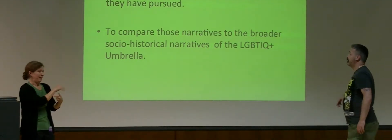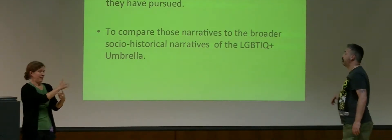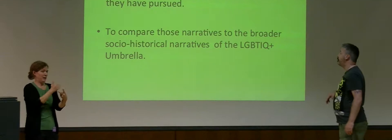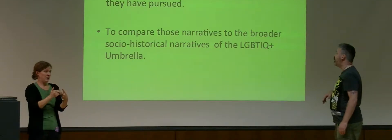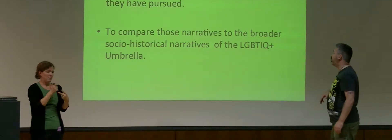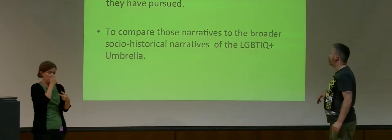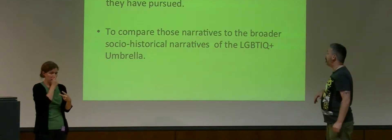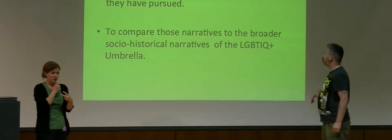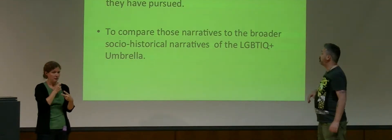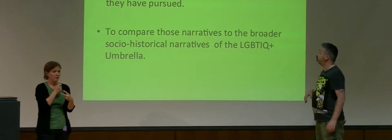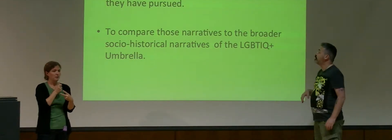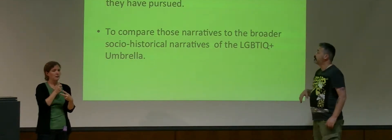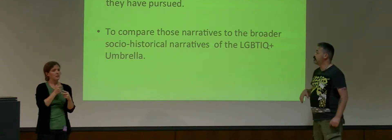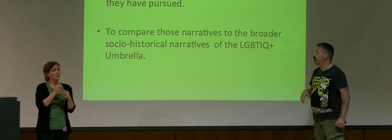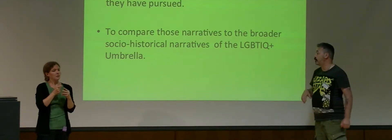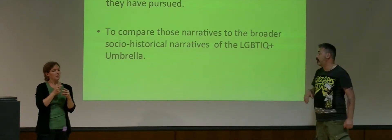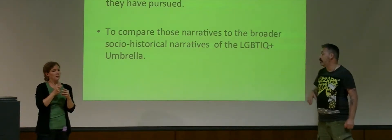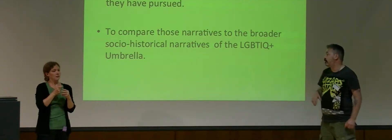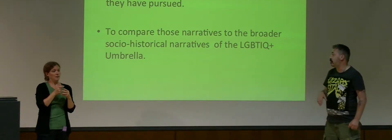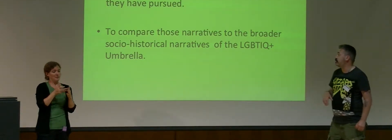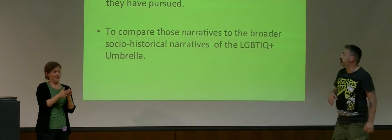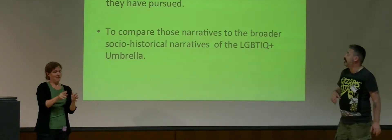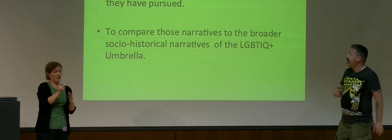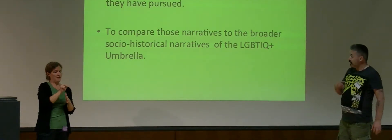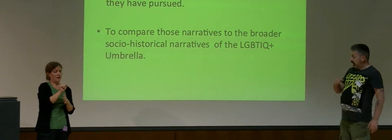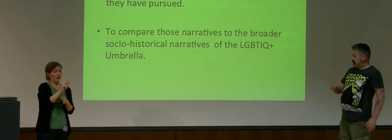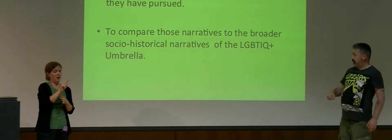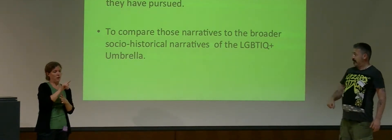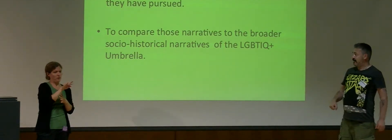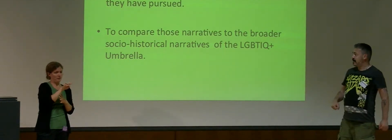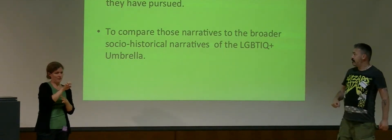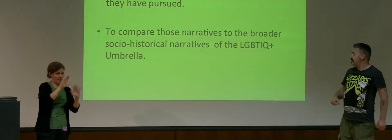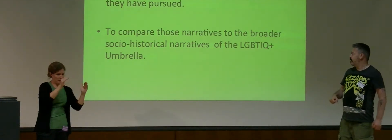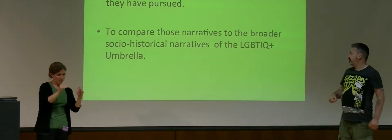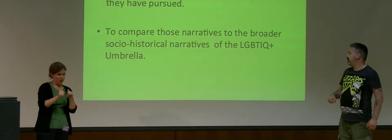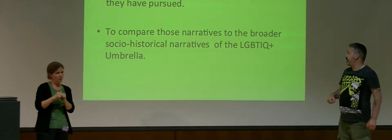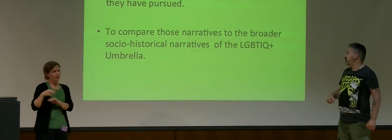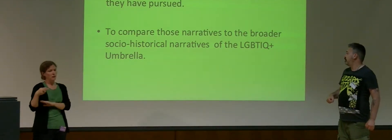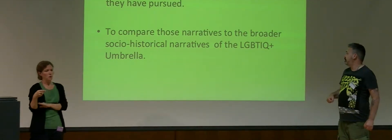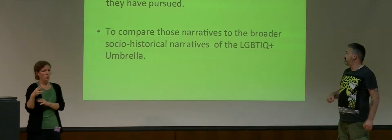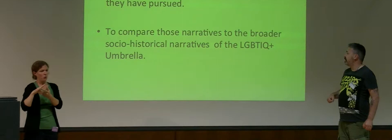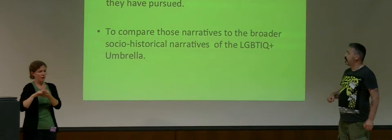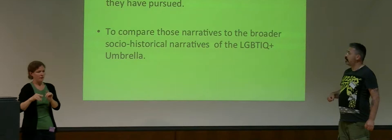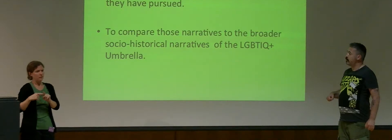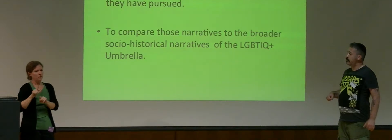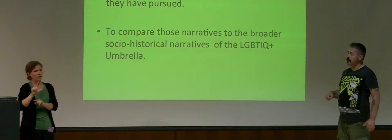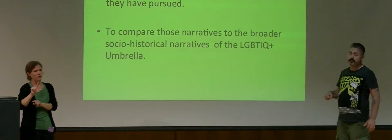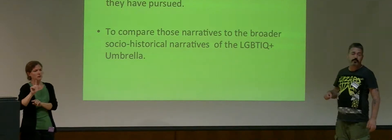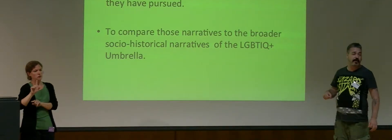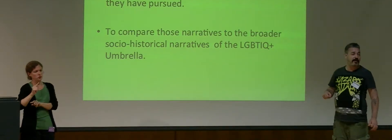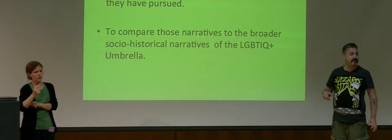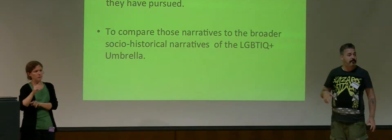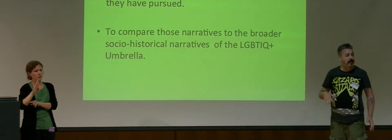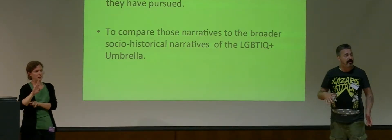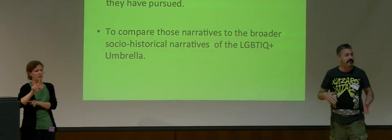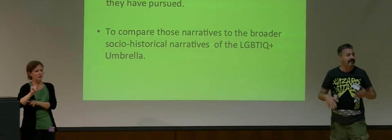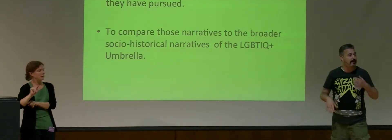is to compare the narratives to the broader socio-historical narratives of the LGBTIQ+ Umbrella. I do apologize that I’m reading this out to you